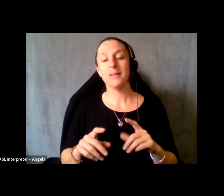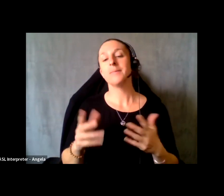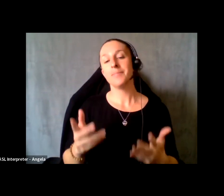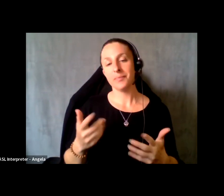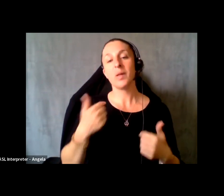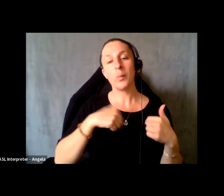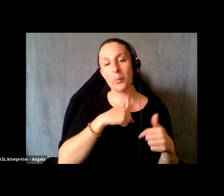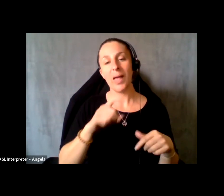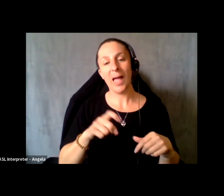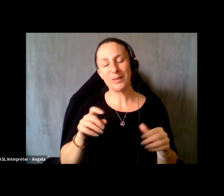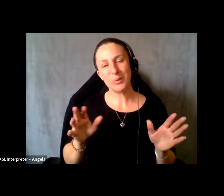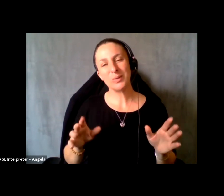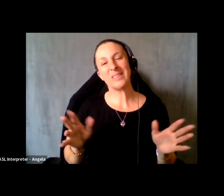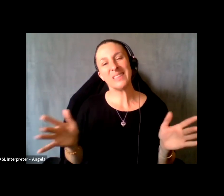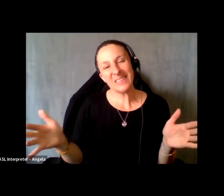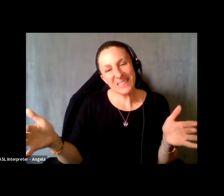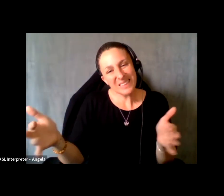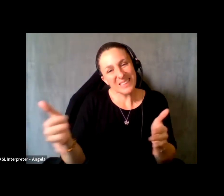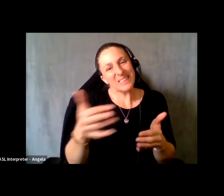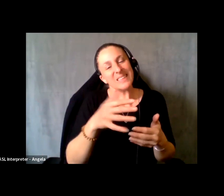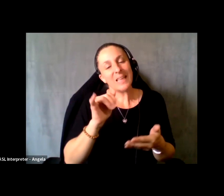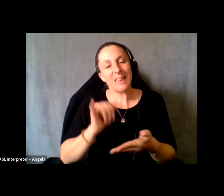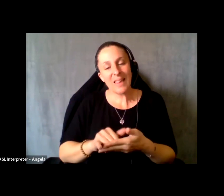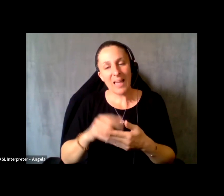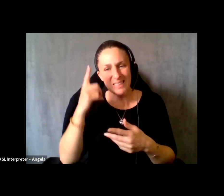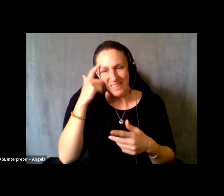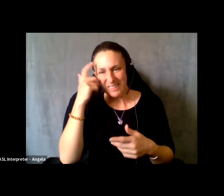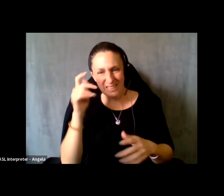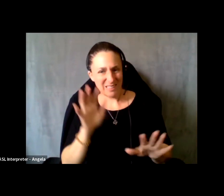had to hurdle some of that skepticism. They also believe that…they were fearful that